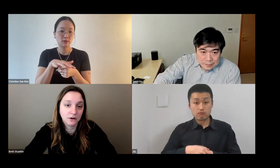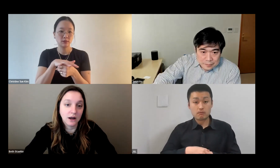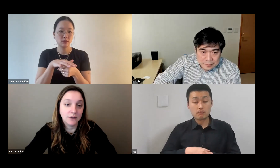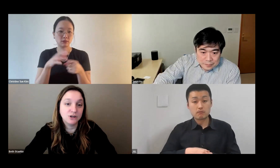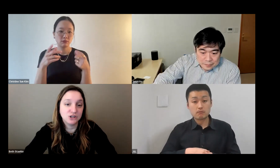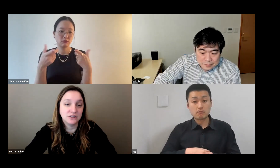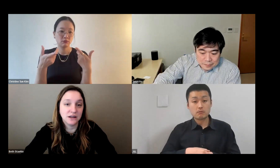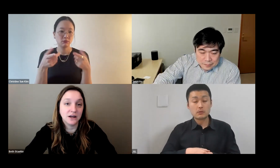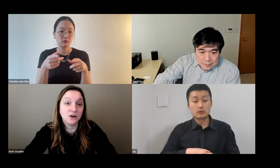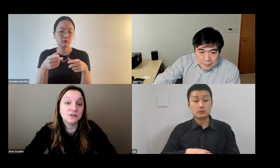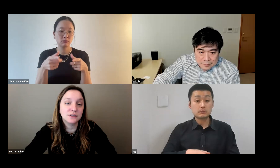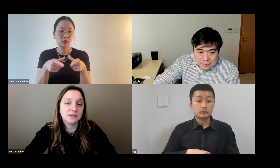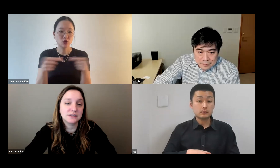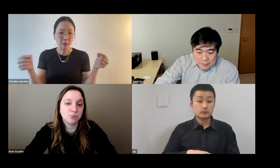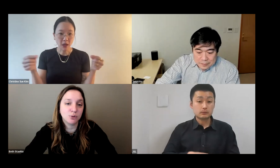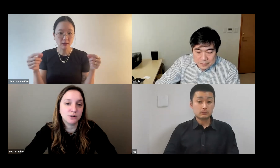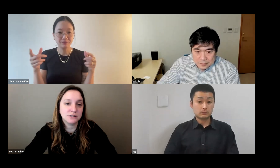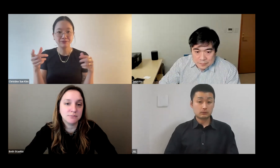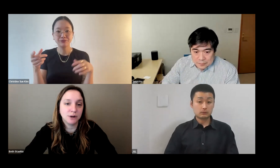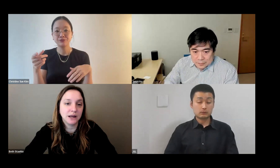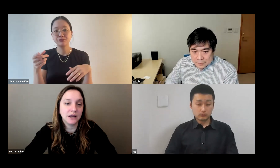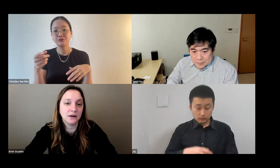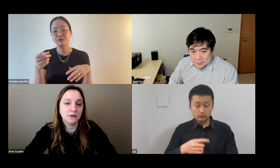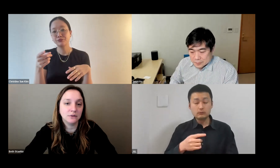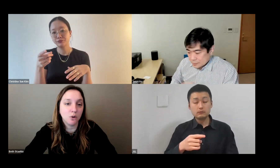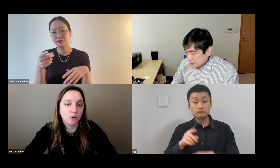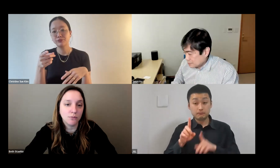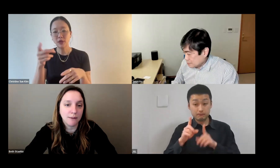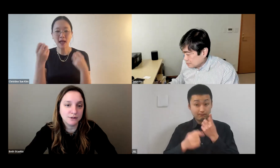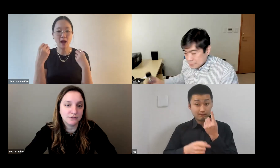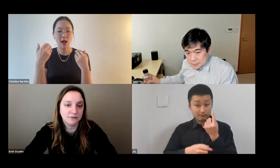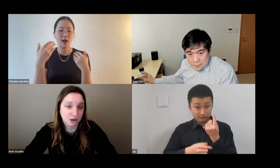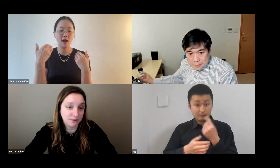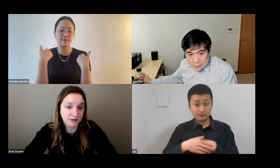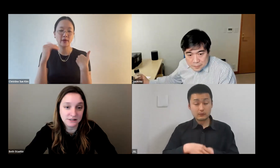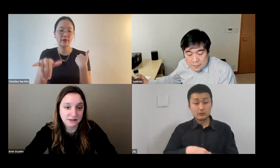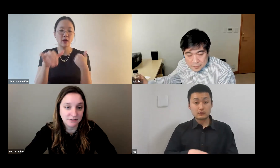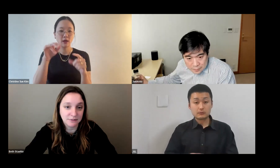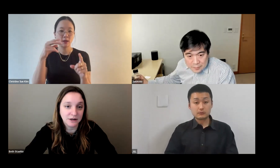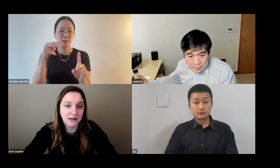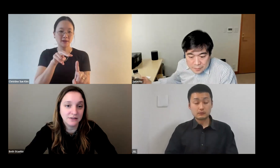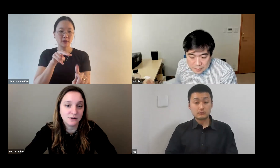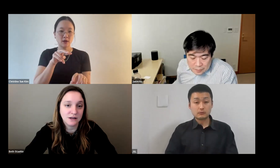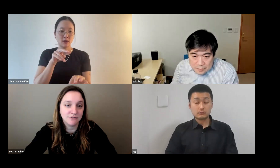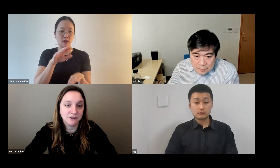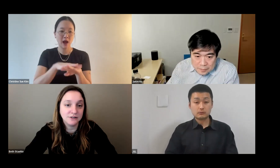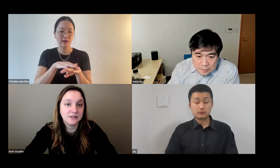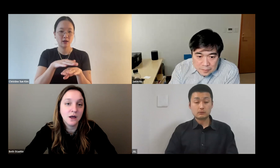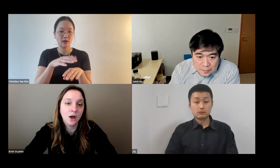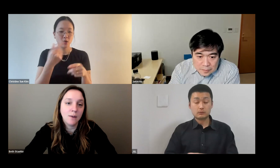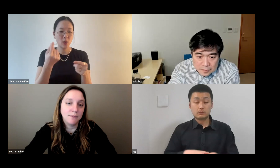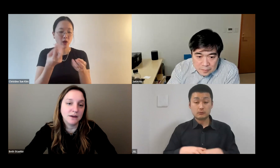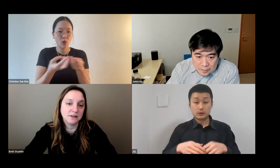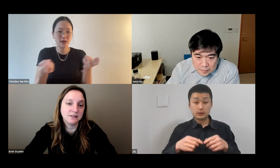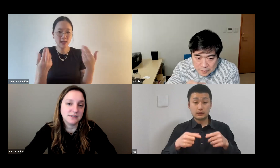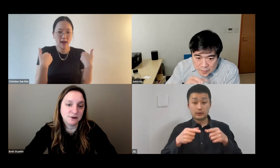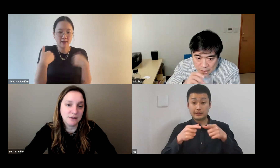I appreciate that. I also think it's important to bring in local members of the Japanese deaf community, those efforts, because they're able